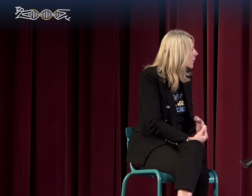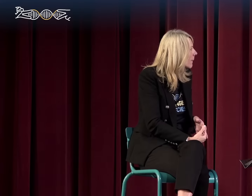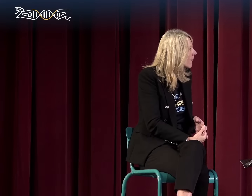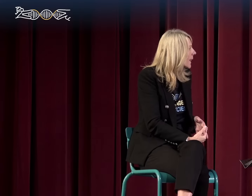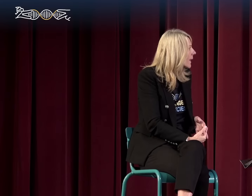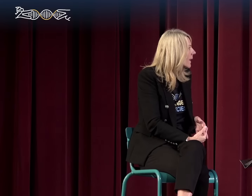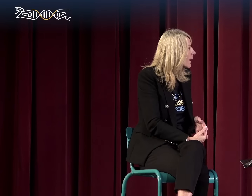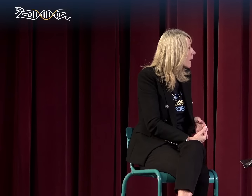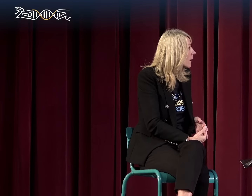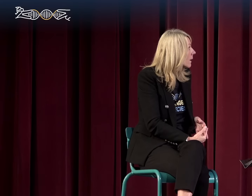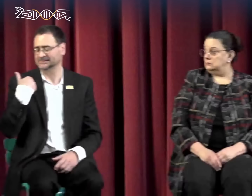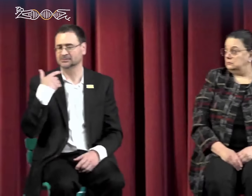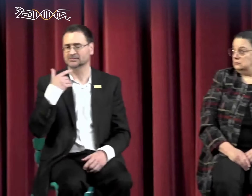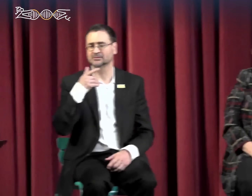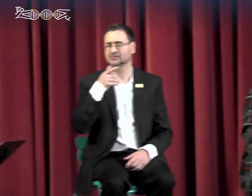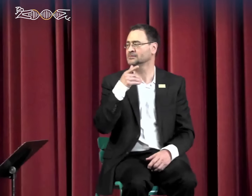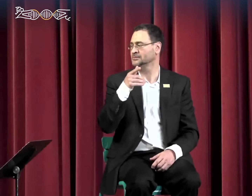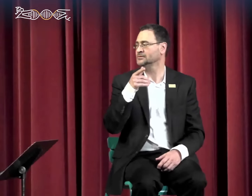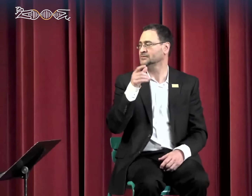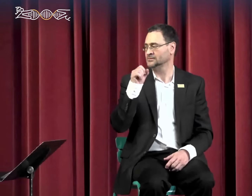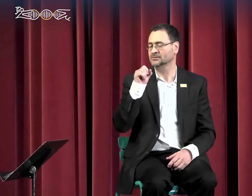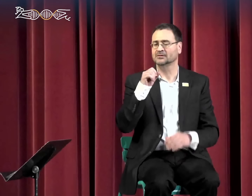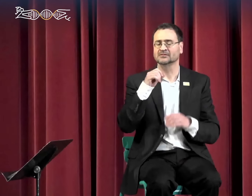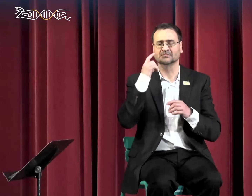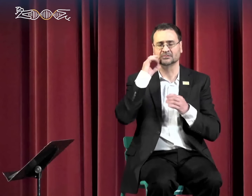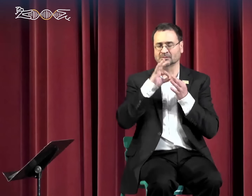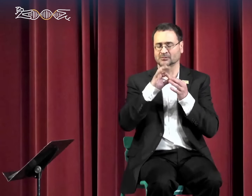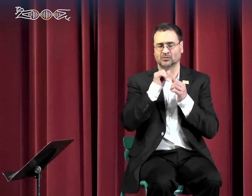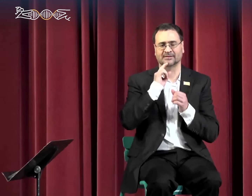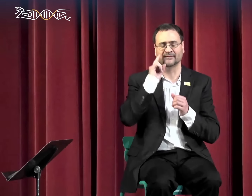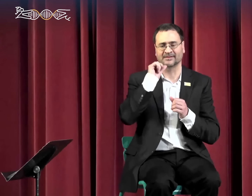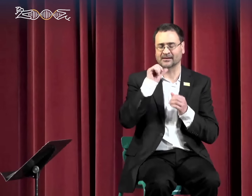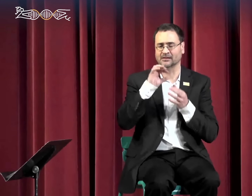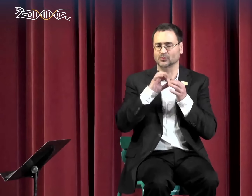China just in fact successfully did it as well when it came